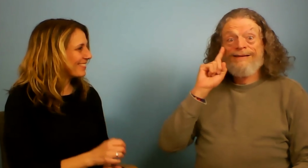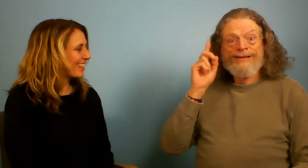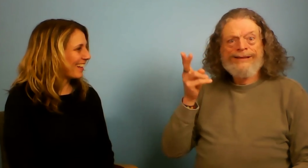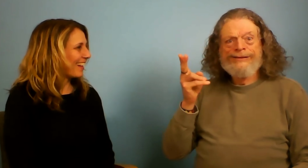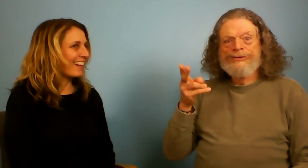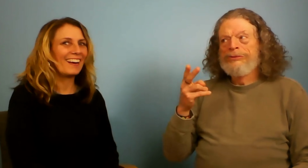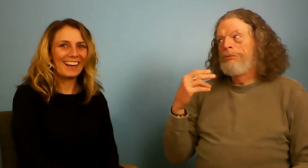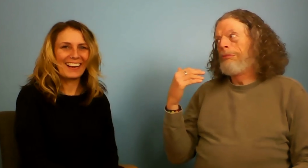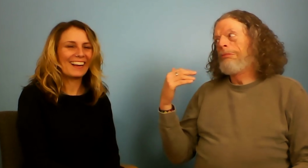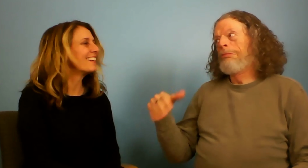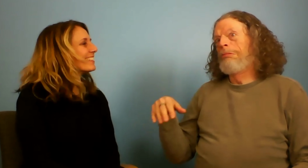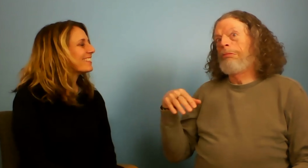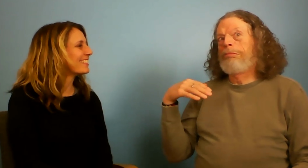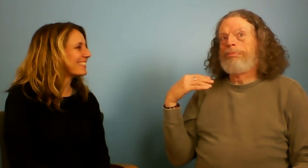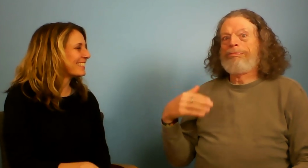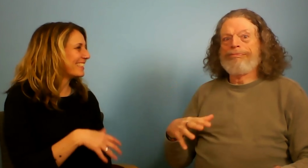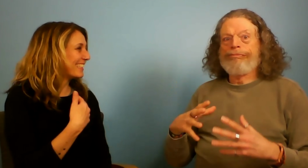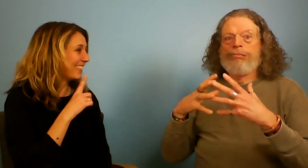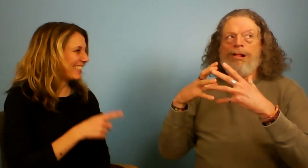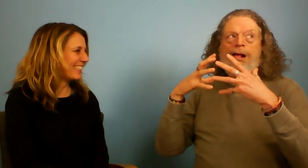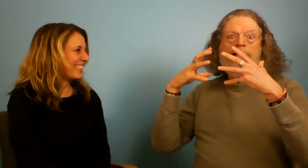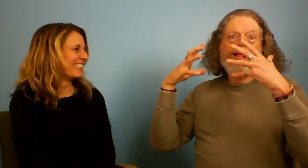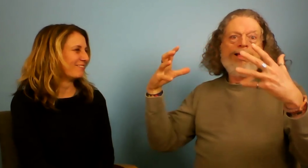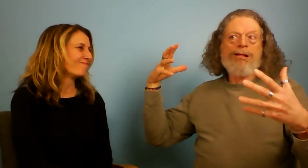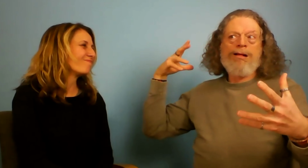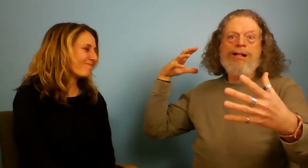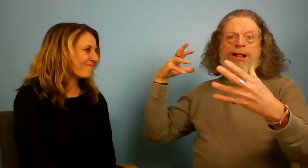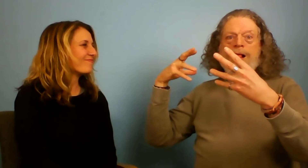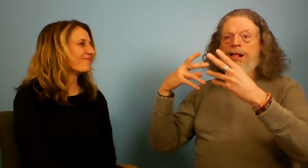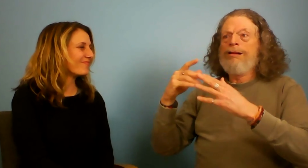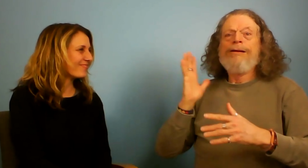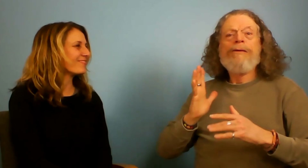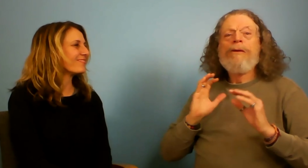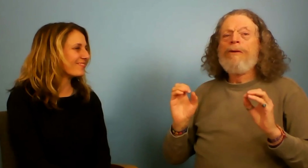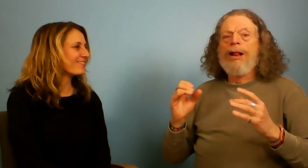Deaf history... whoa! That is big. There is a lot to say about that. There used to be